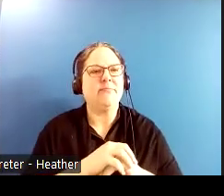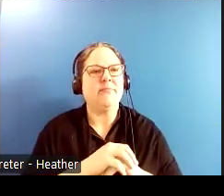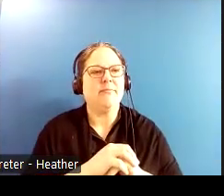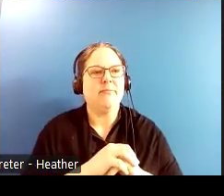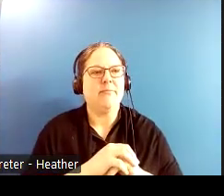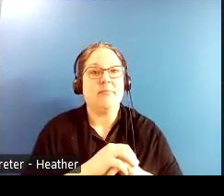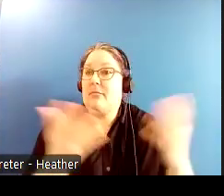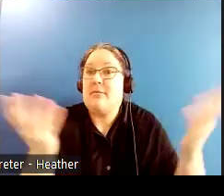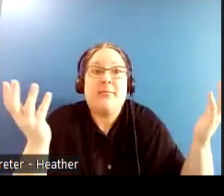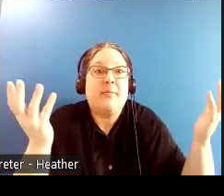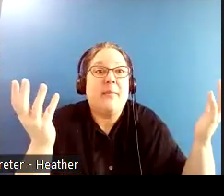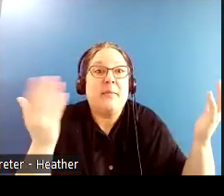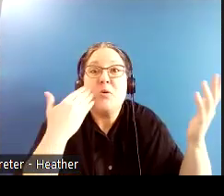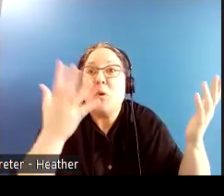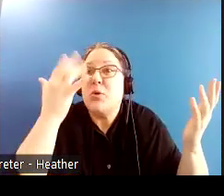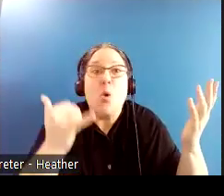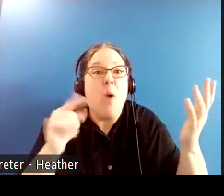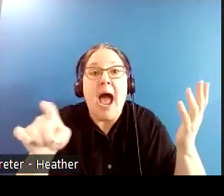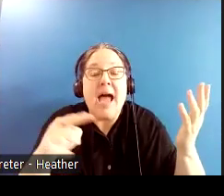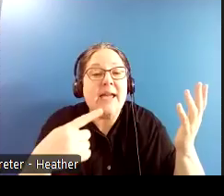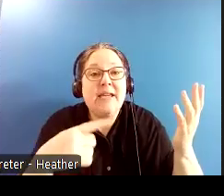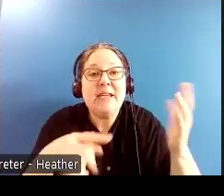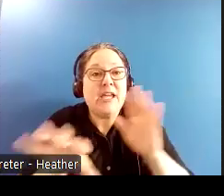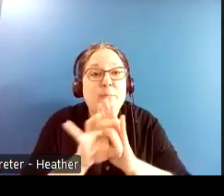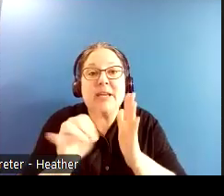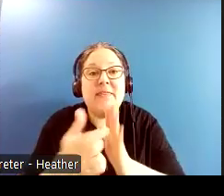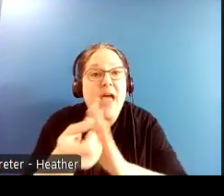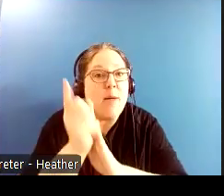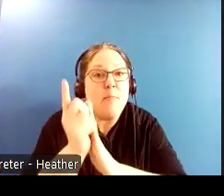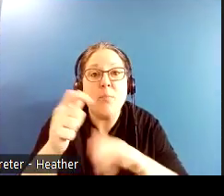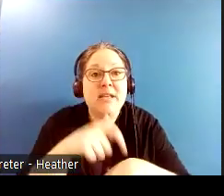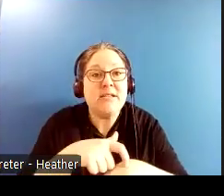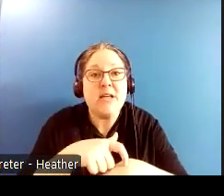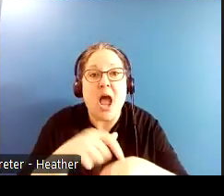We don't know why he chose that particular moment in history to use the mean. He never